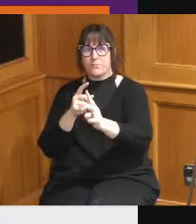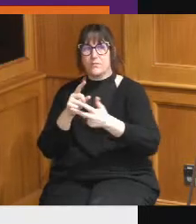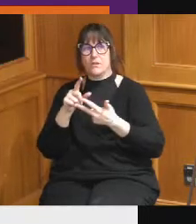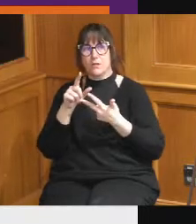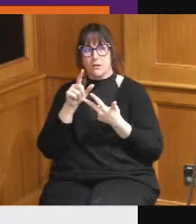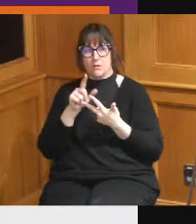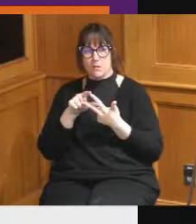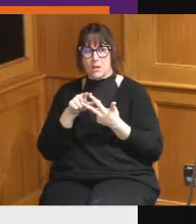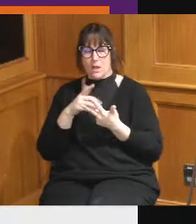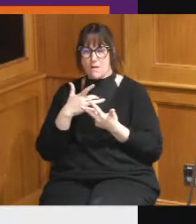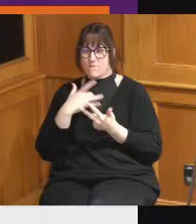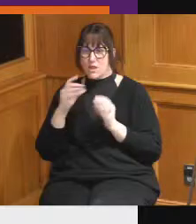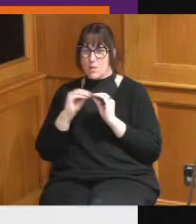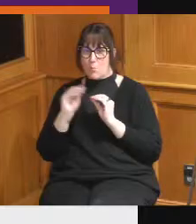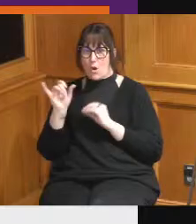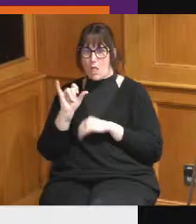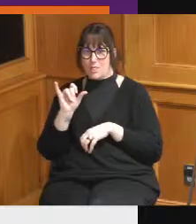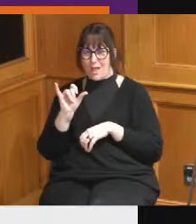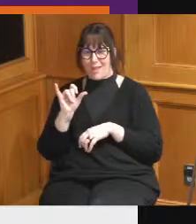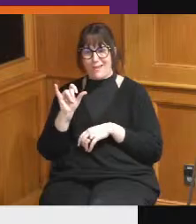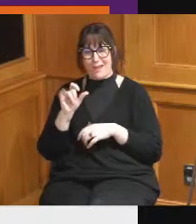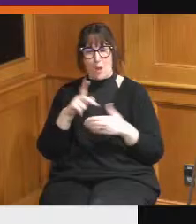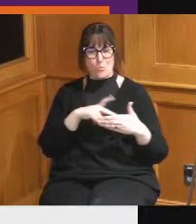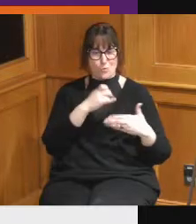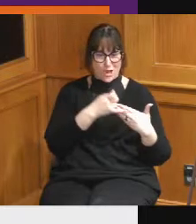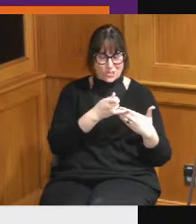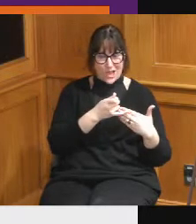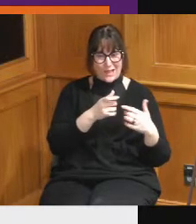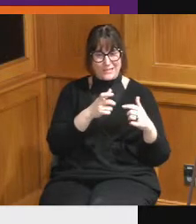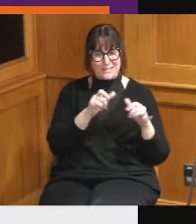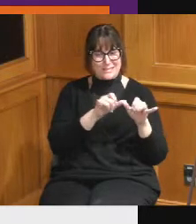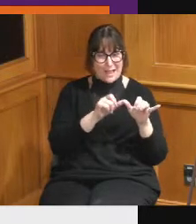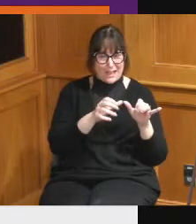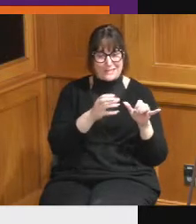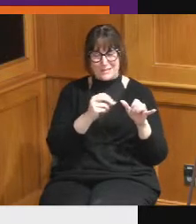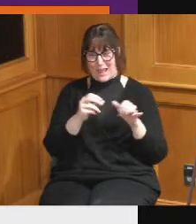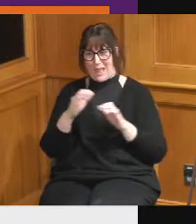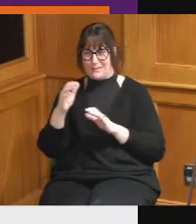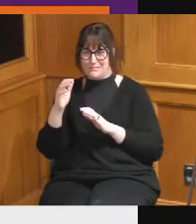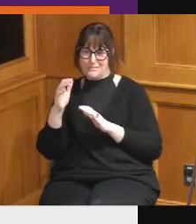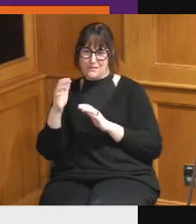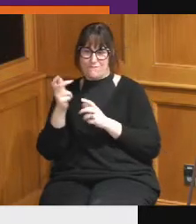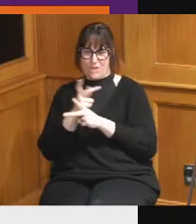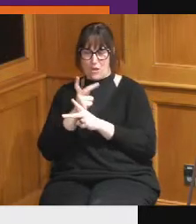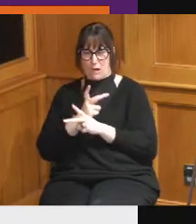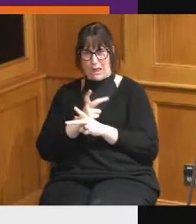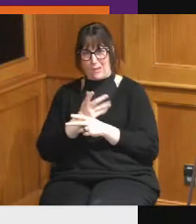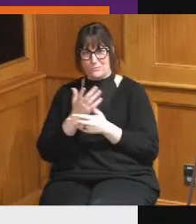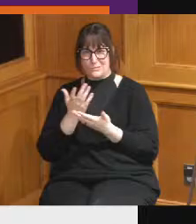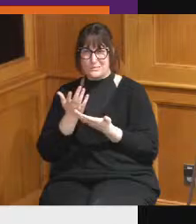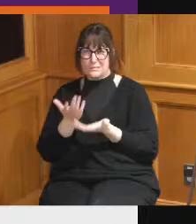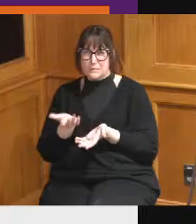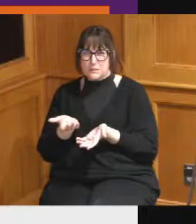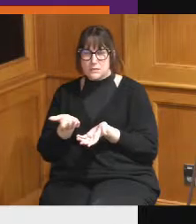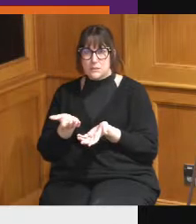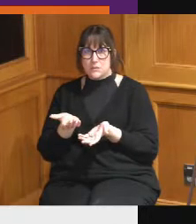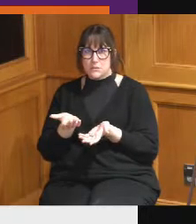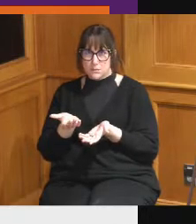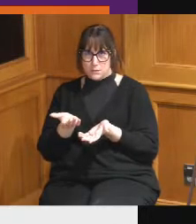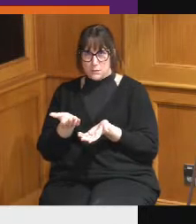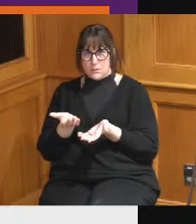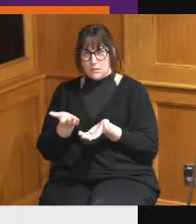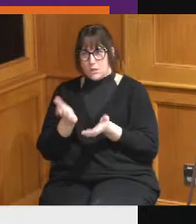like a both from a project size and also sort of the scale of the scale of sort of focus re-entry